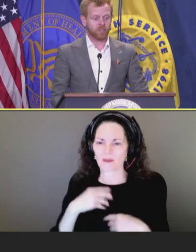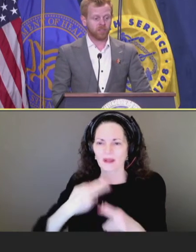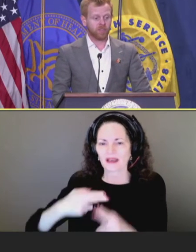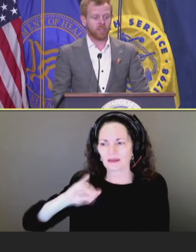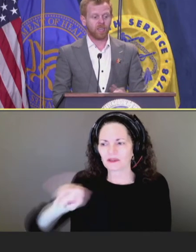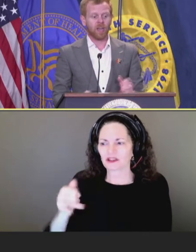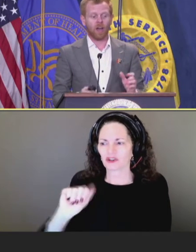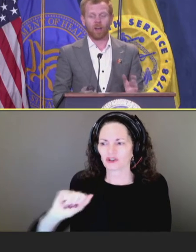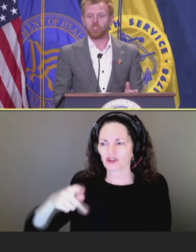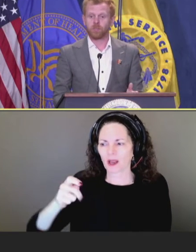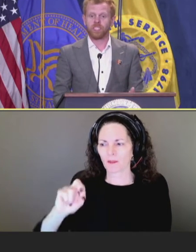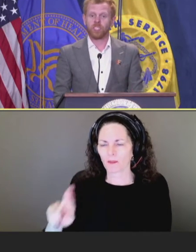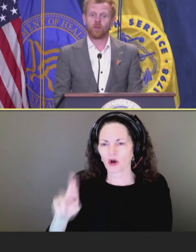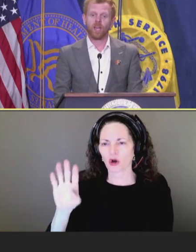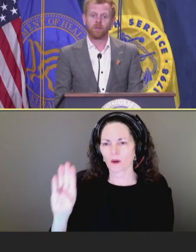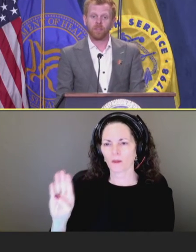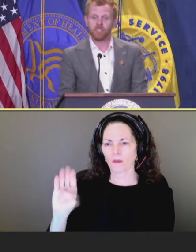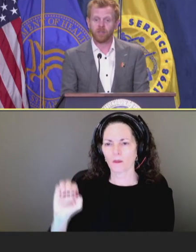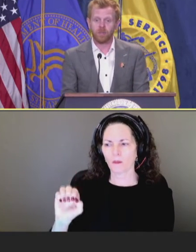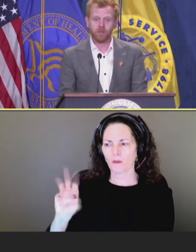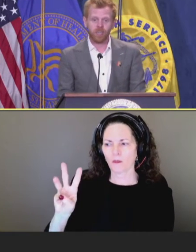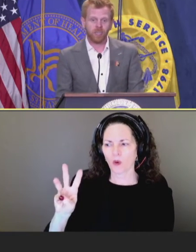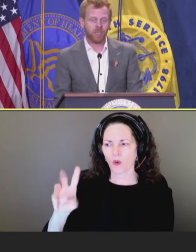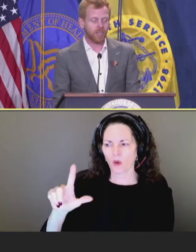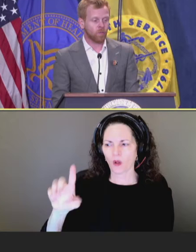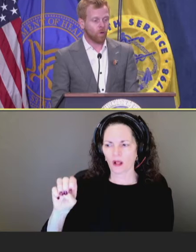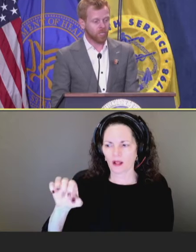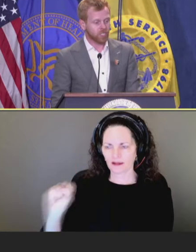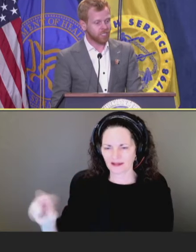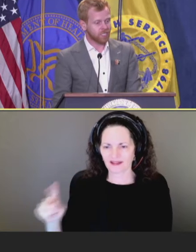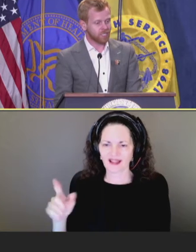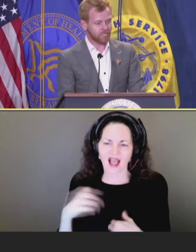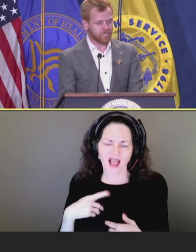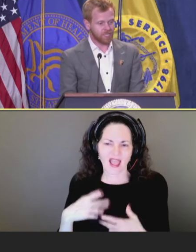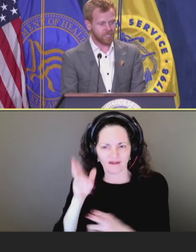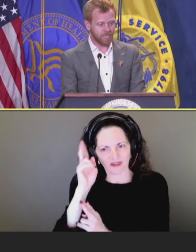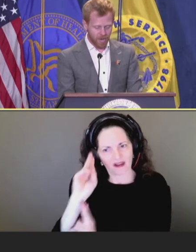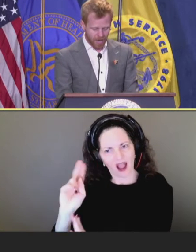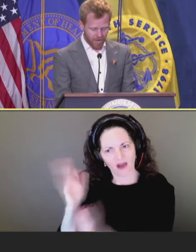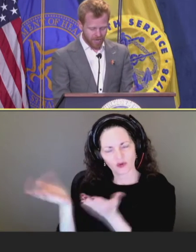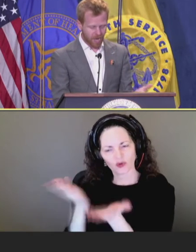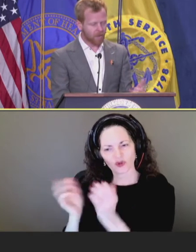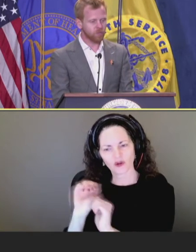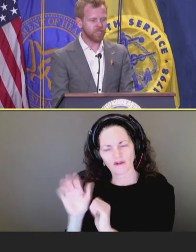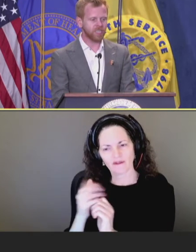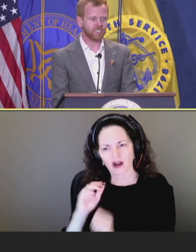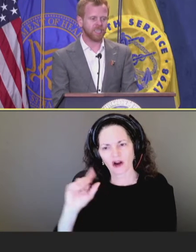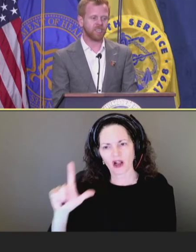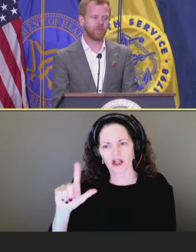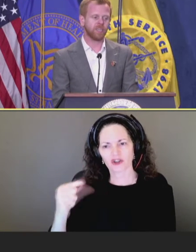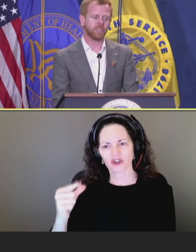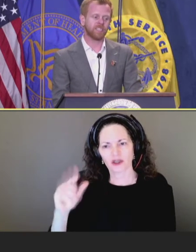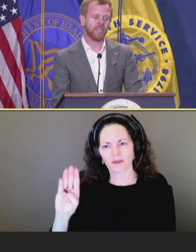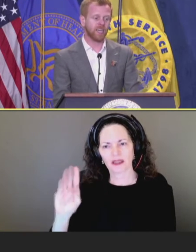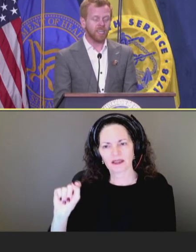serving our LGBTQIA+ community in Washington, DC. And I'm really excited to be here today to